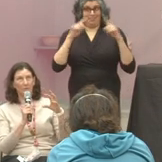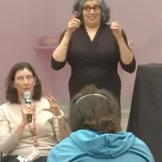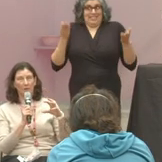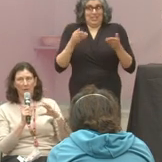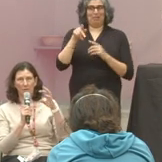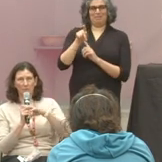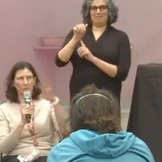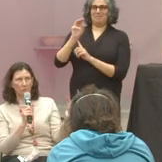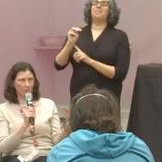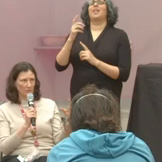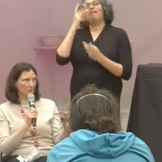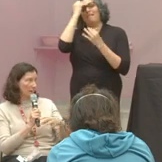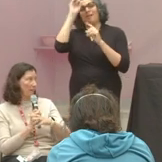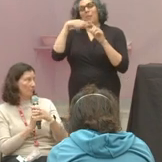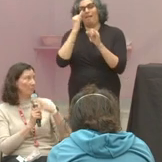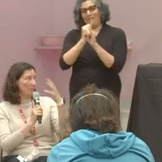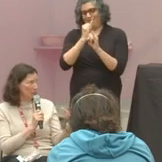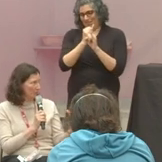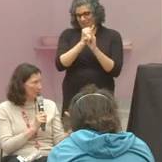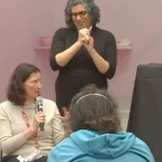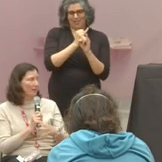just thinking about institutions are made up of people, and then